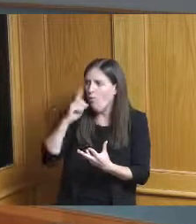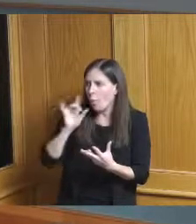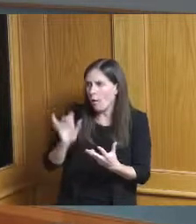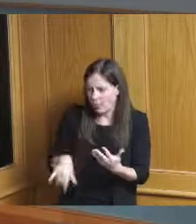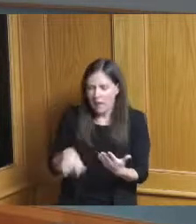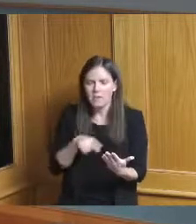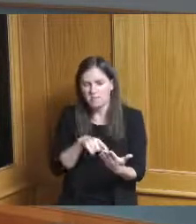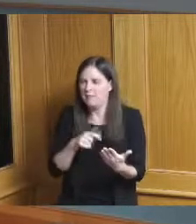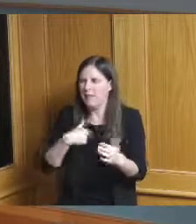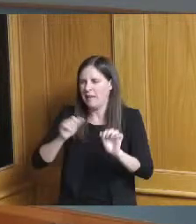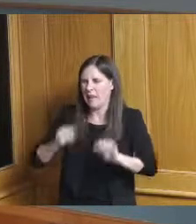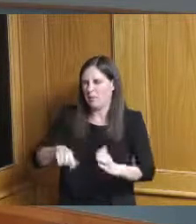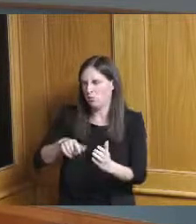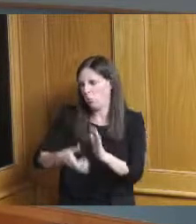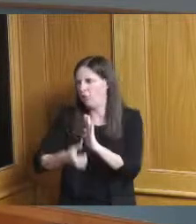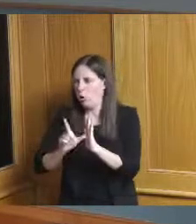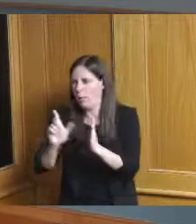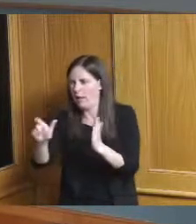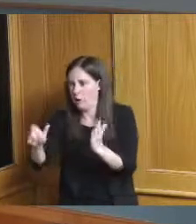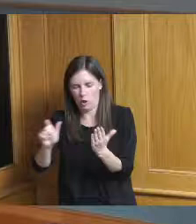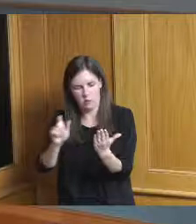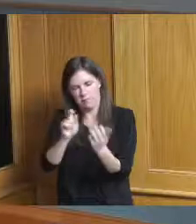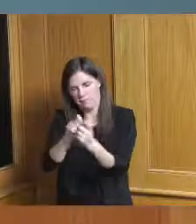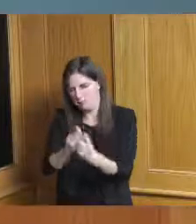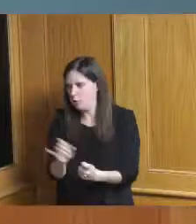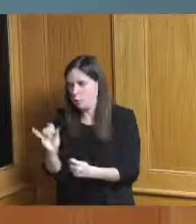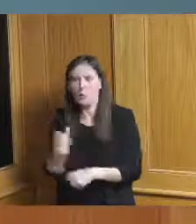little later thank you Madam President thank you Commissioners I appreciate it thank you